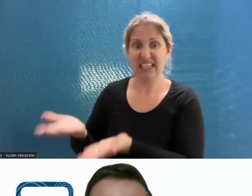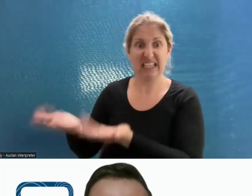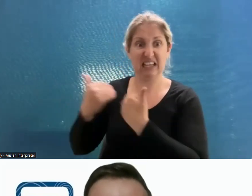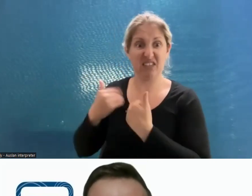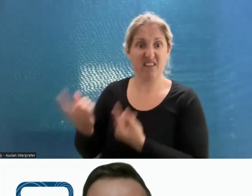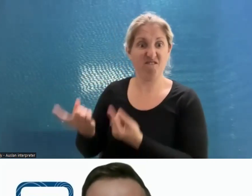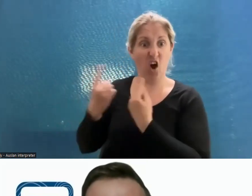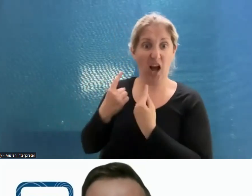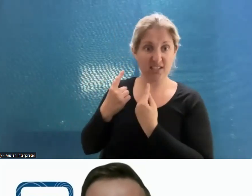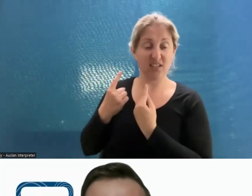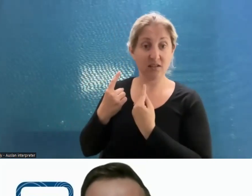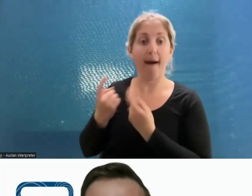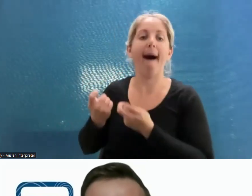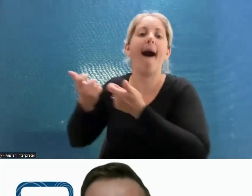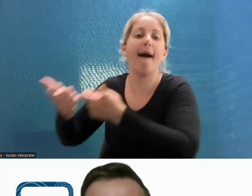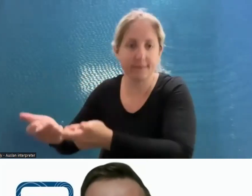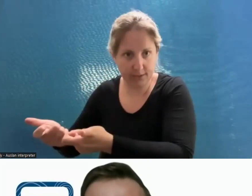once a recommendation has been made.